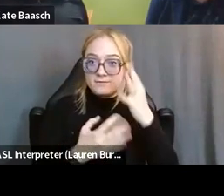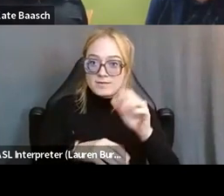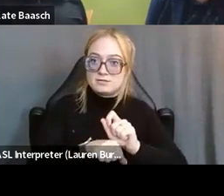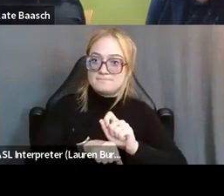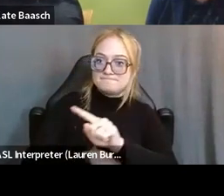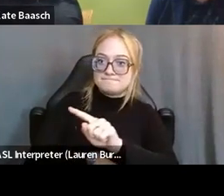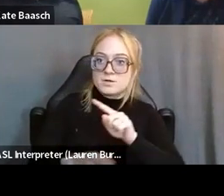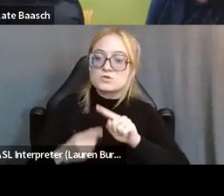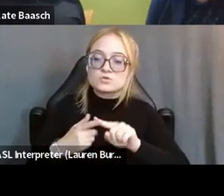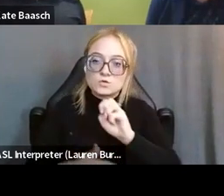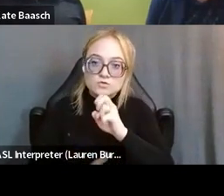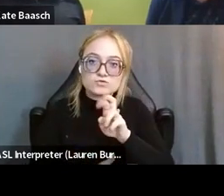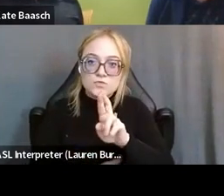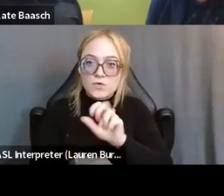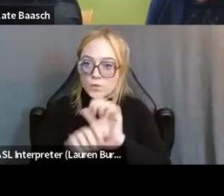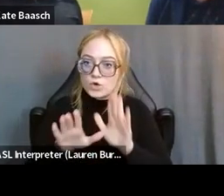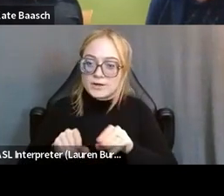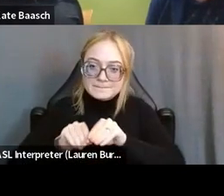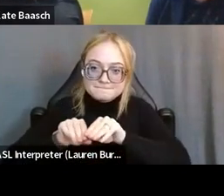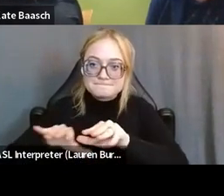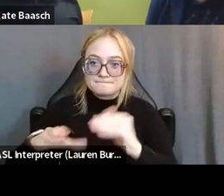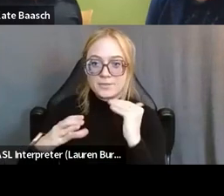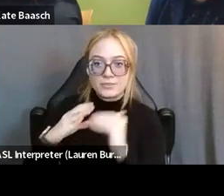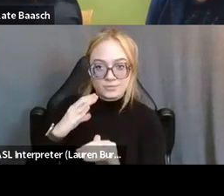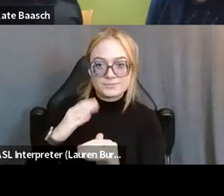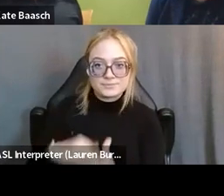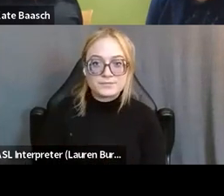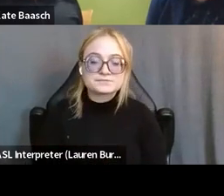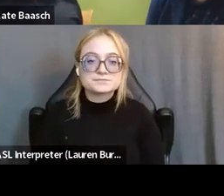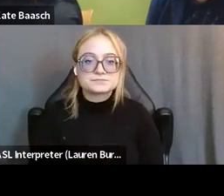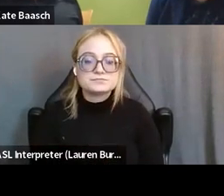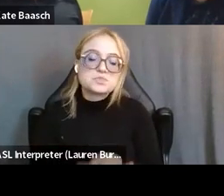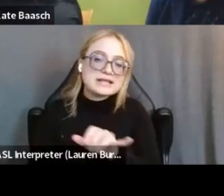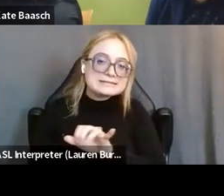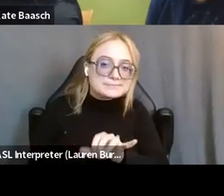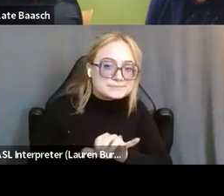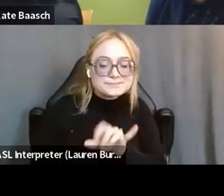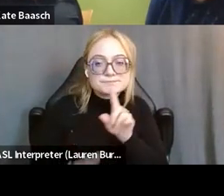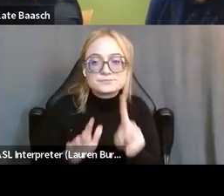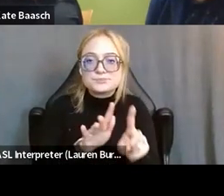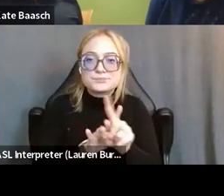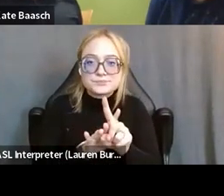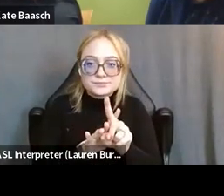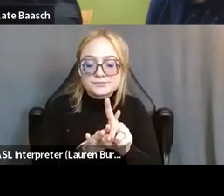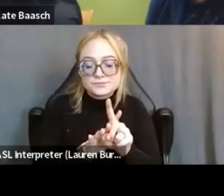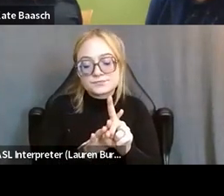SOAR workers through an email and then similarly, you know, brought up with SOAR workers